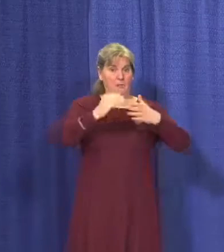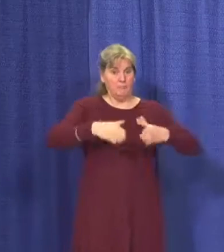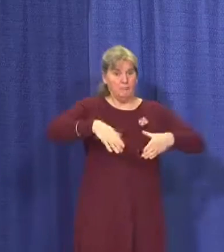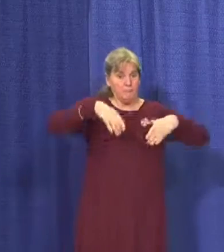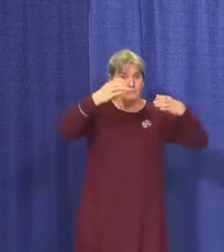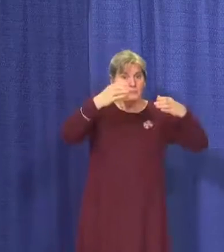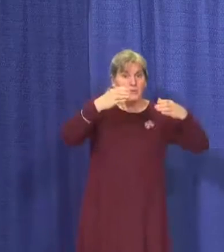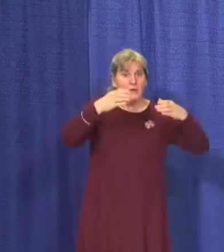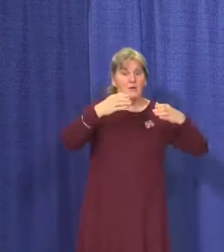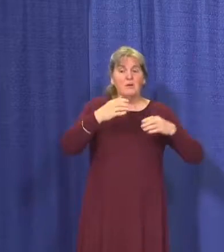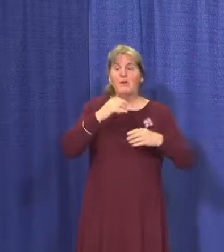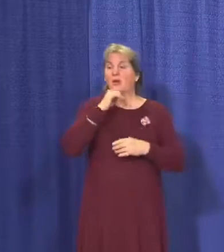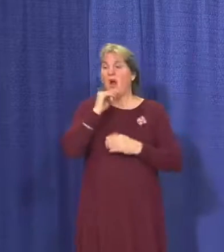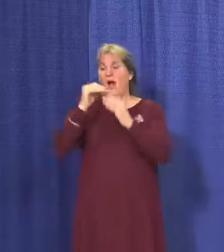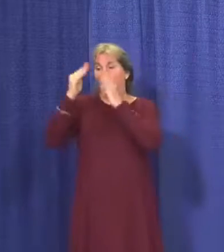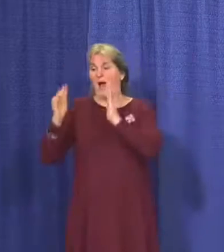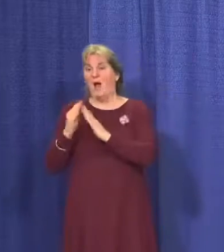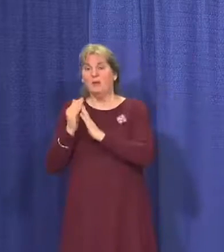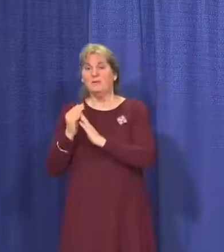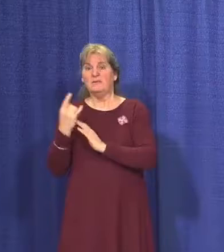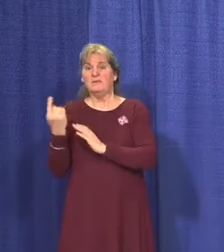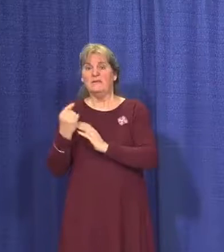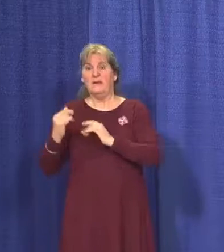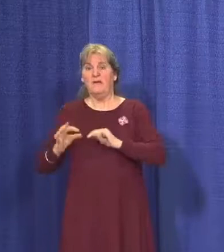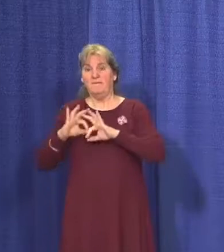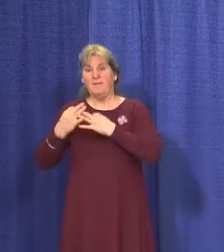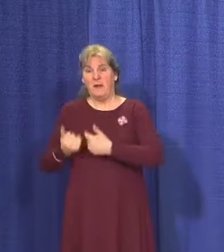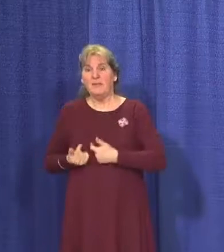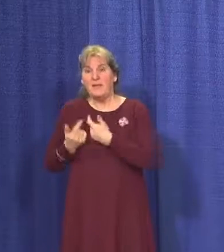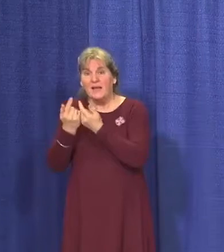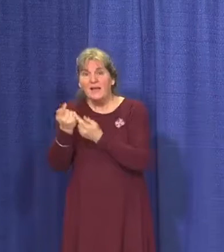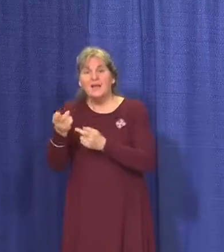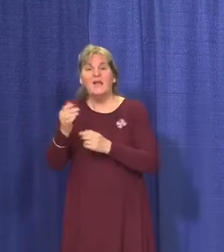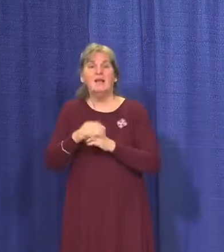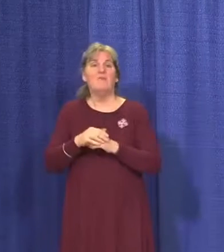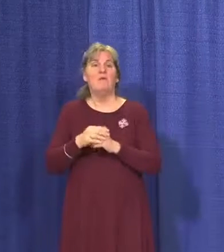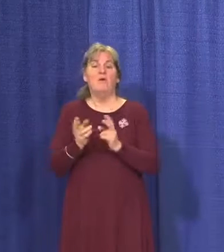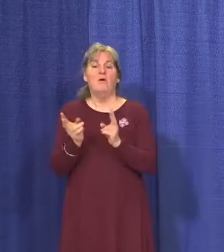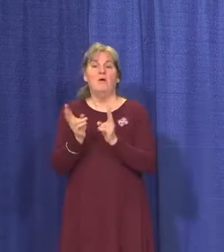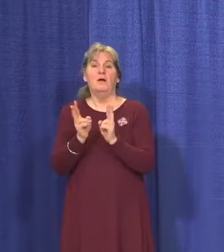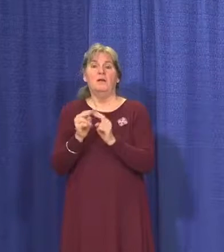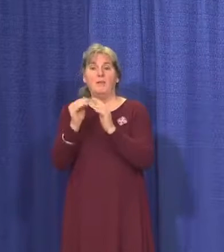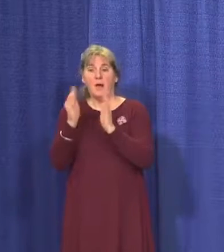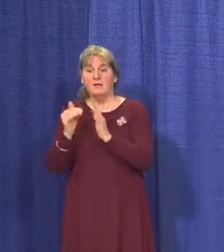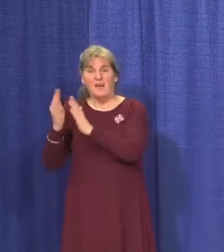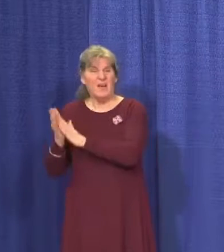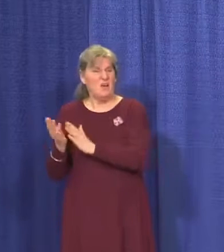complexes over single-family, and duplex housing?